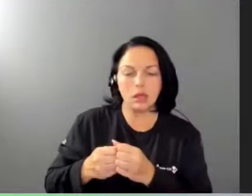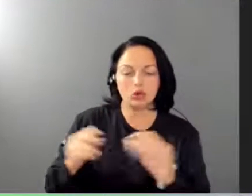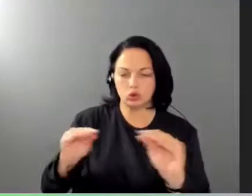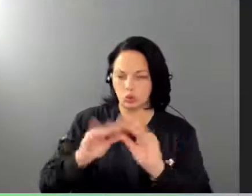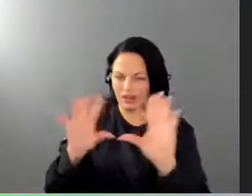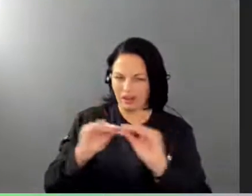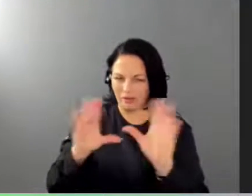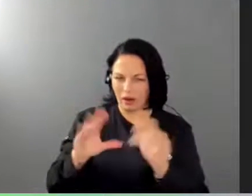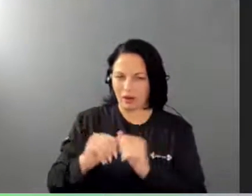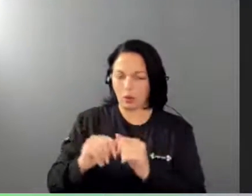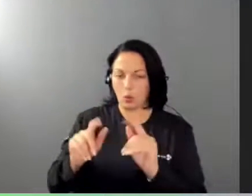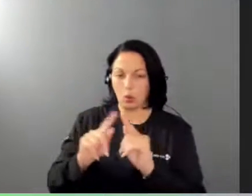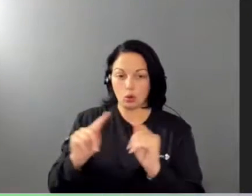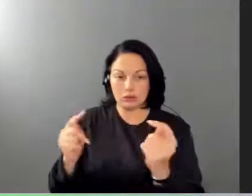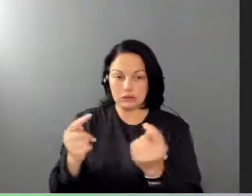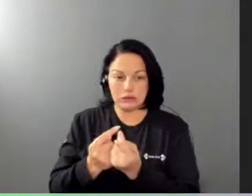[Kendall Gassner] So the first